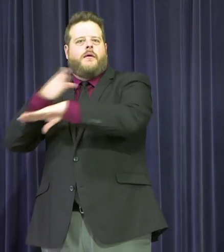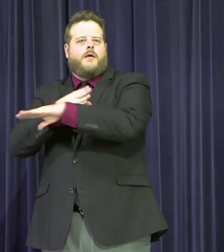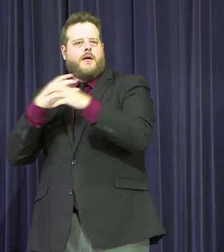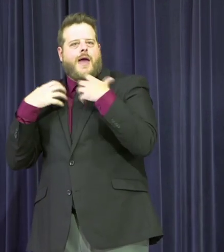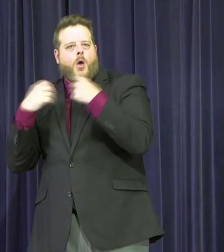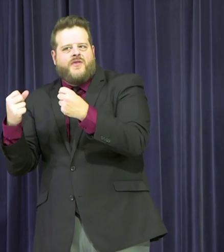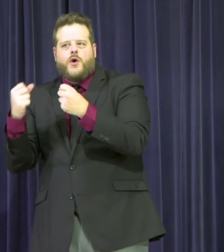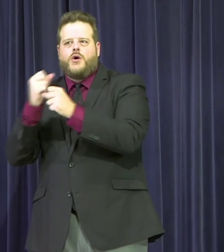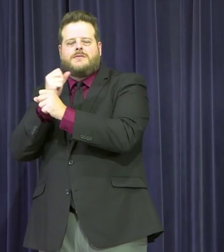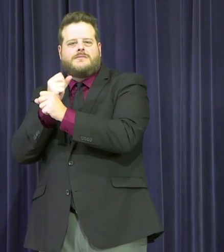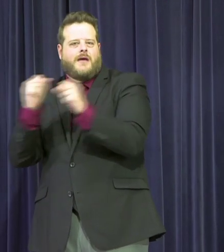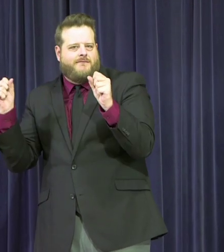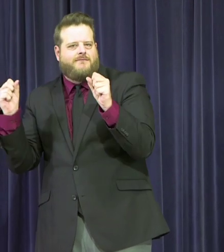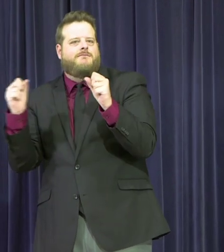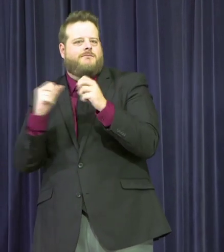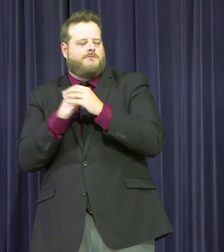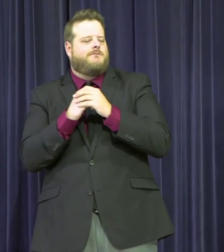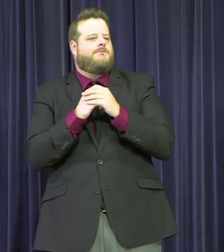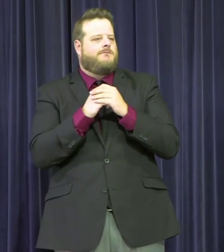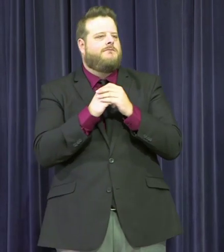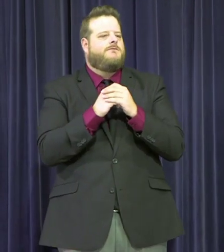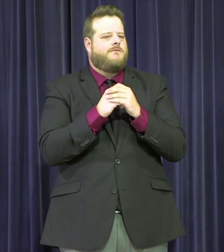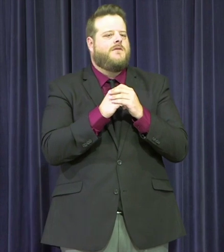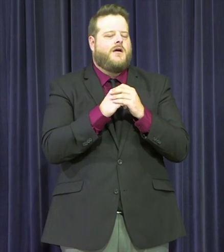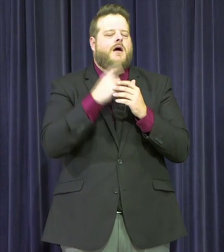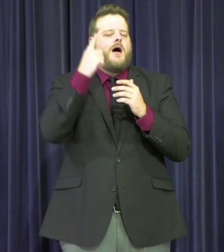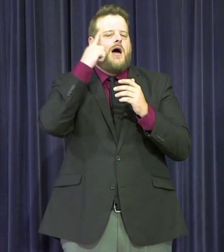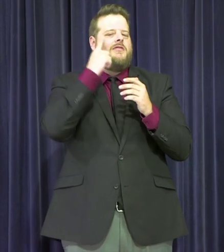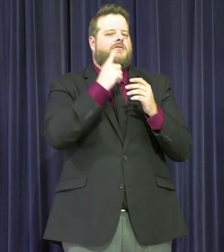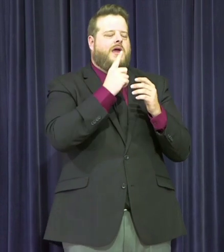be safer. I think there's going to be a great working relationship there.